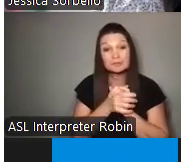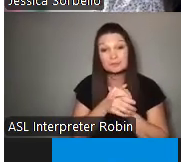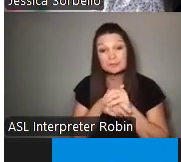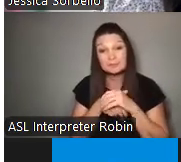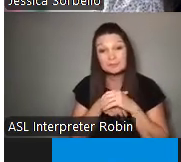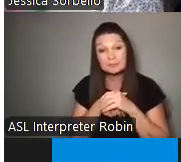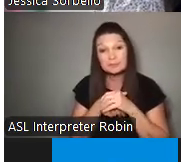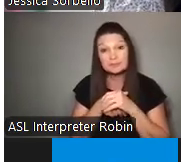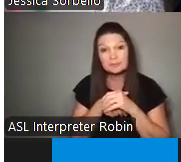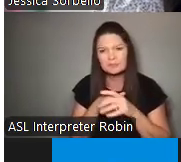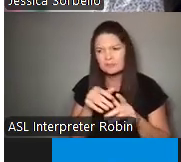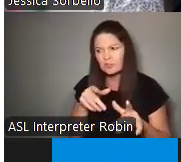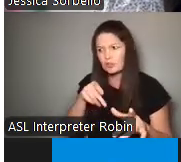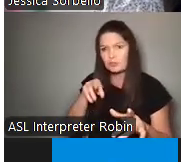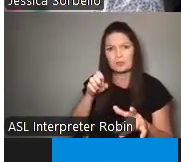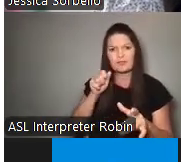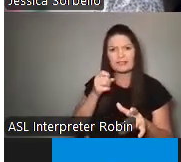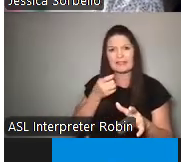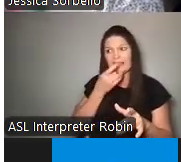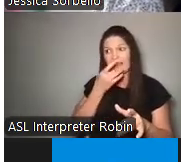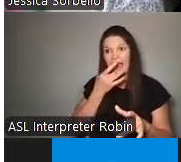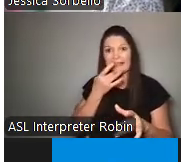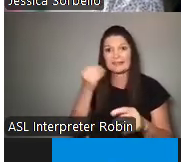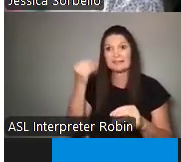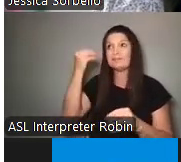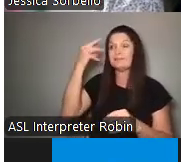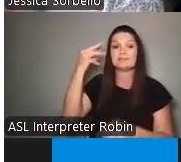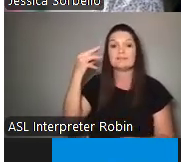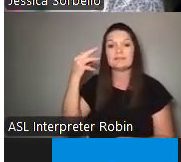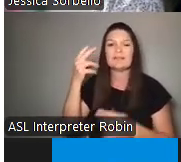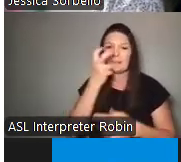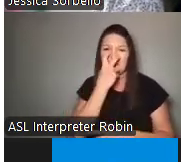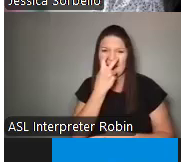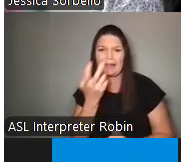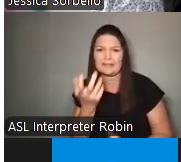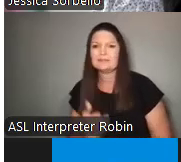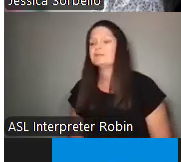light. So, are you suggesting asking these